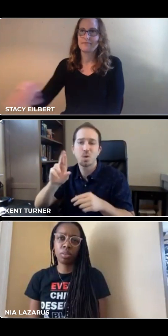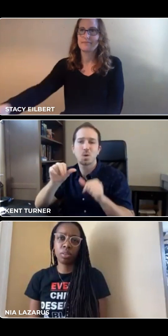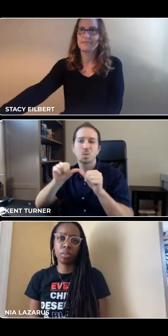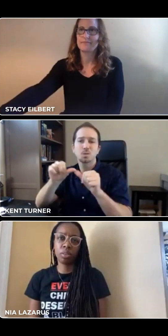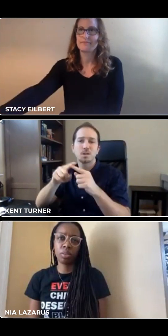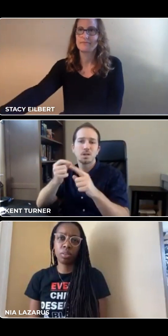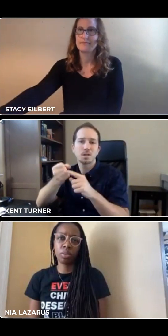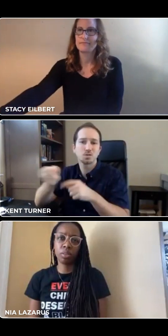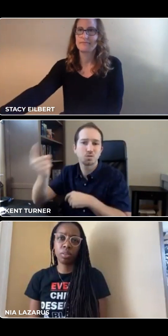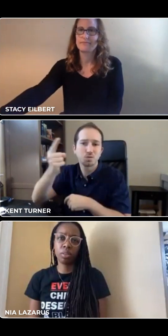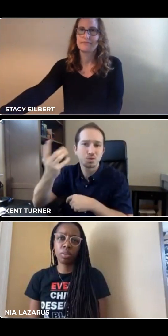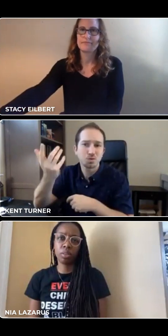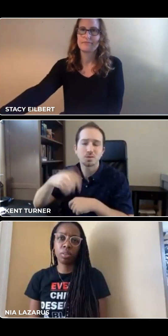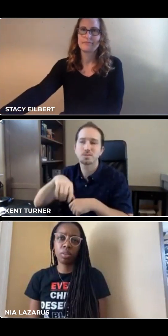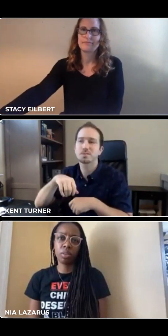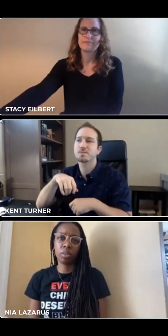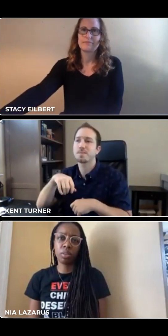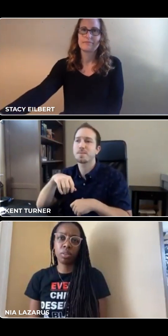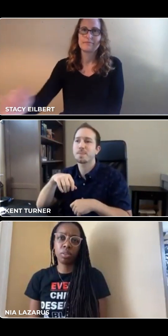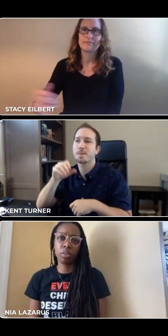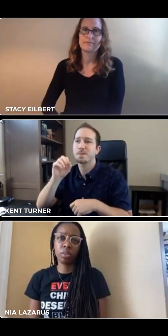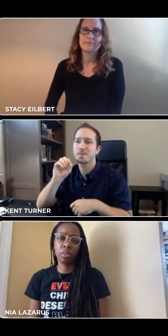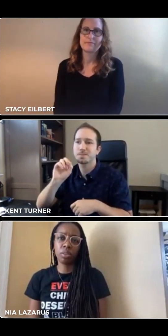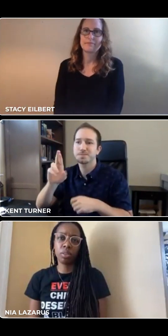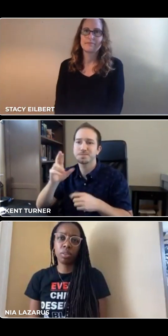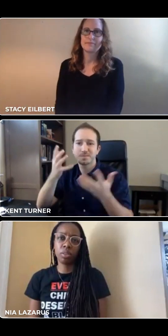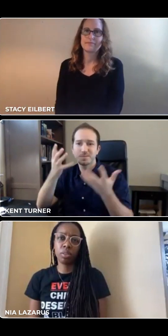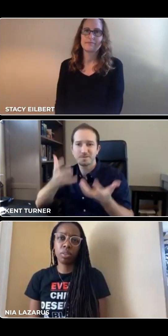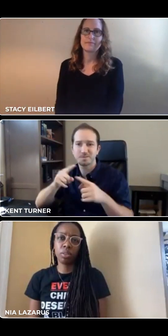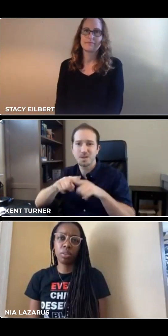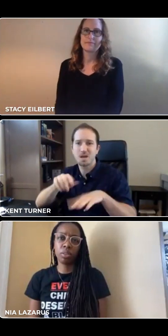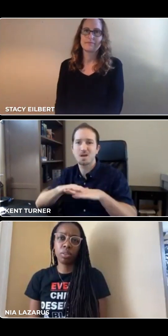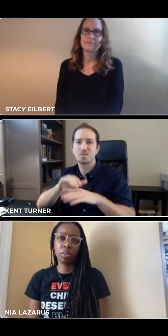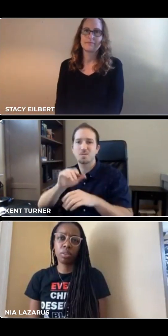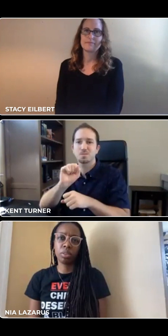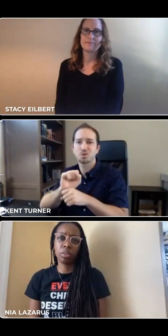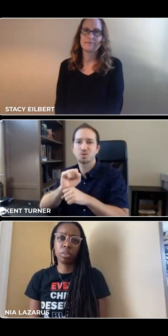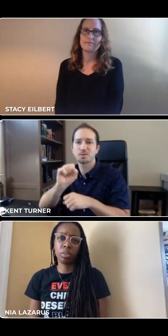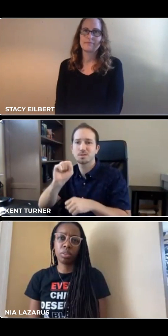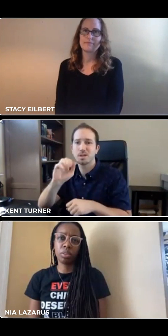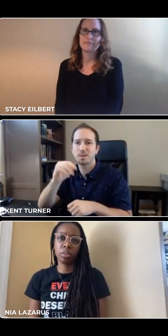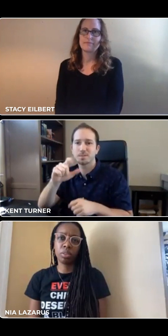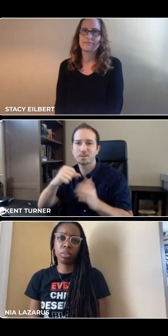able to be deferred to the following year, is one thing I've heard.